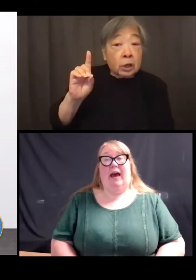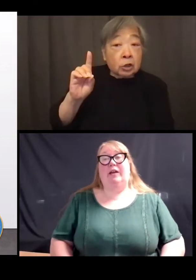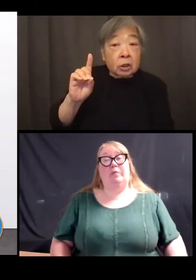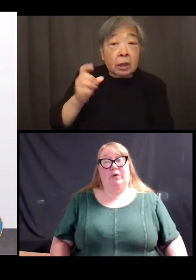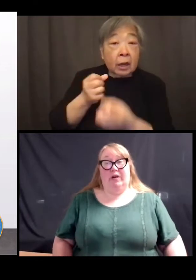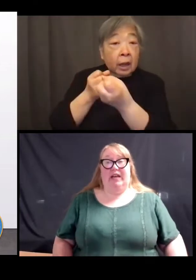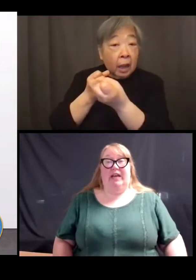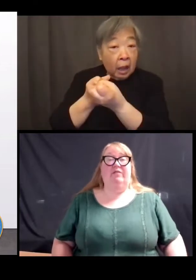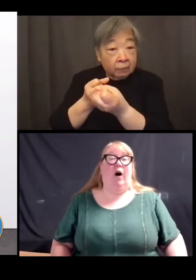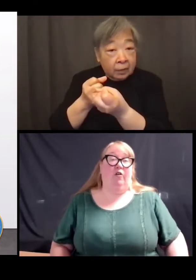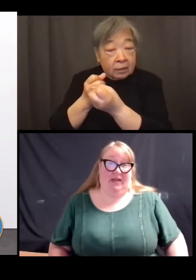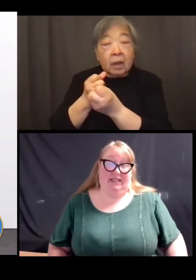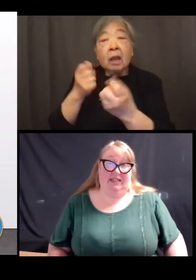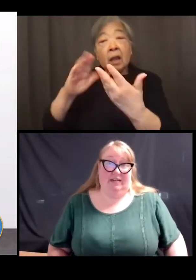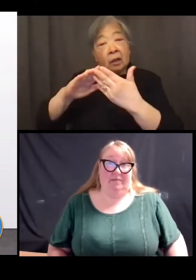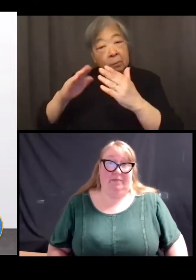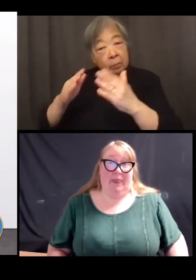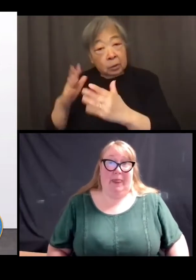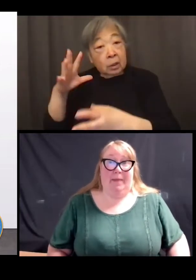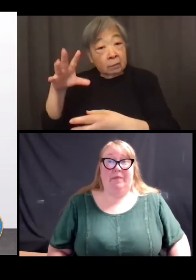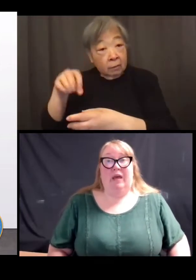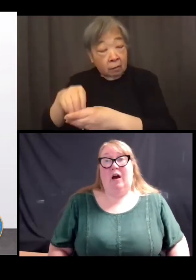and community involvement.